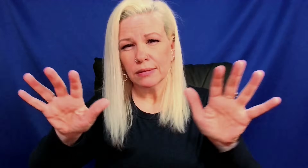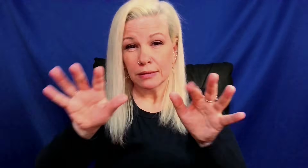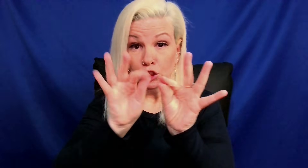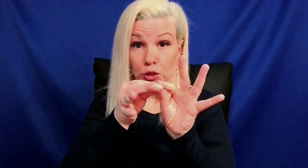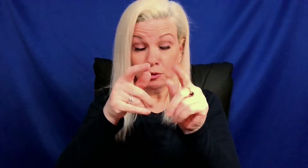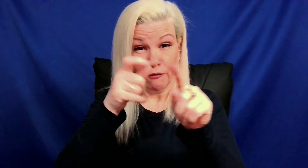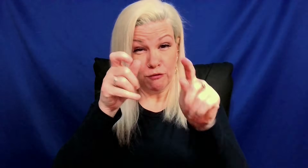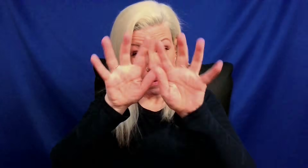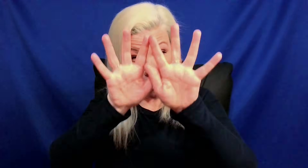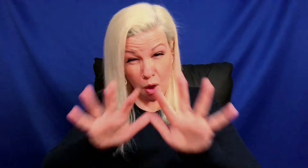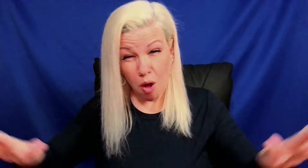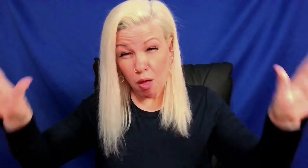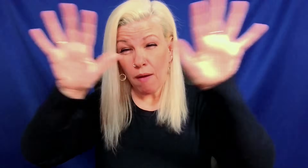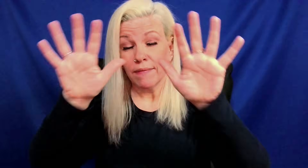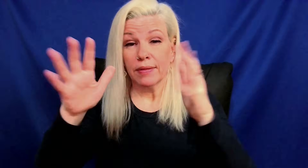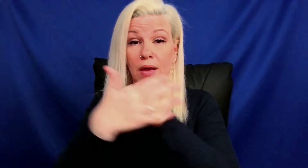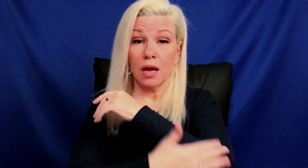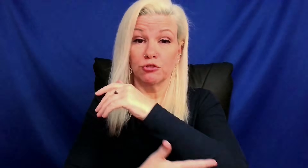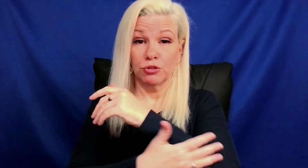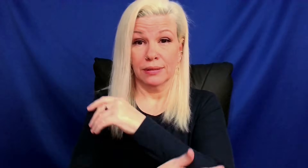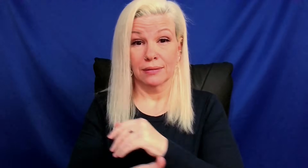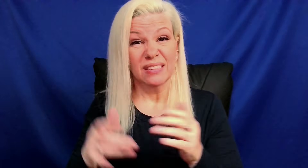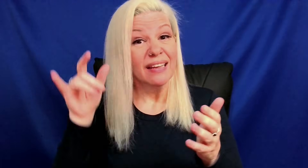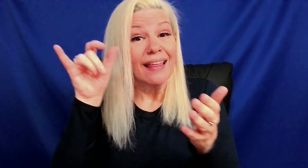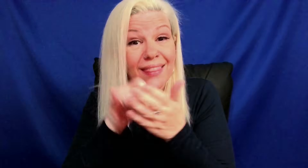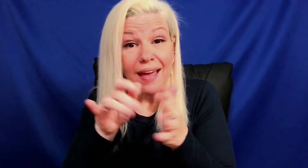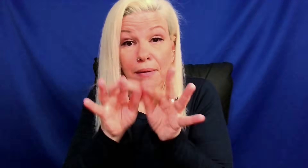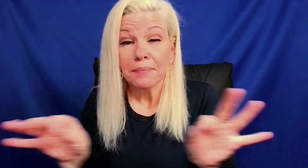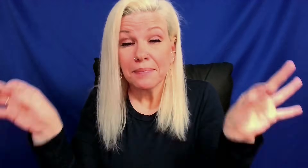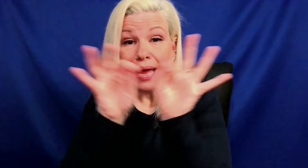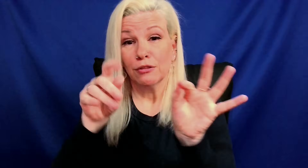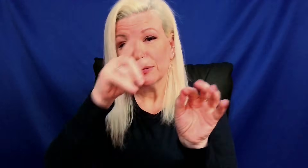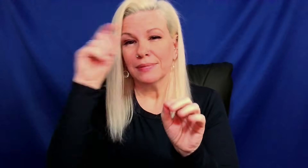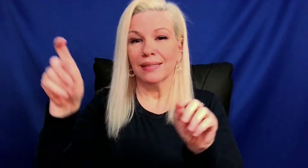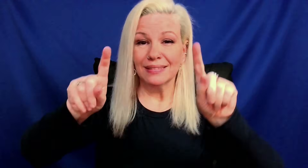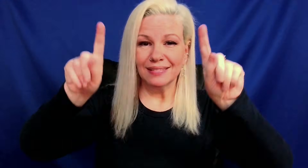This matters because test content should reflect common practice